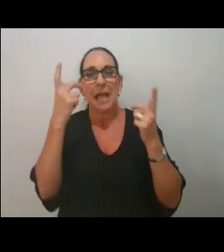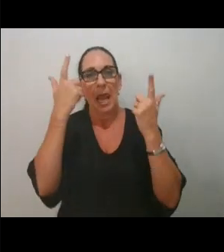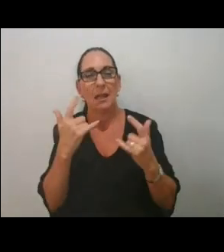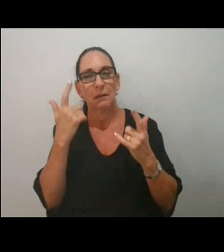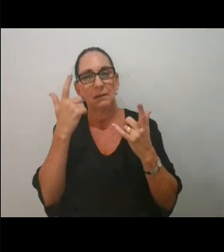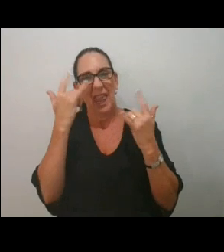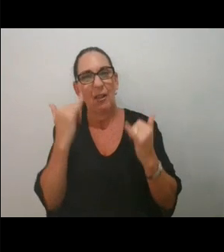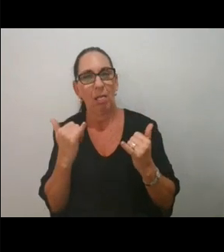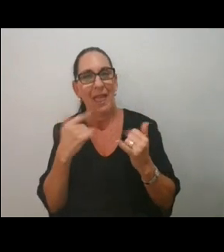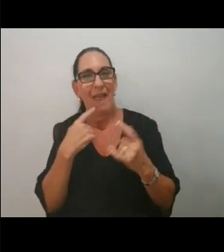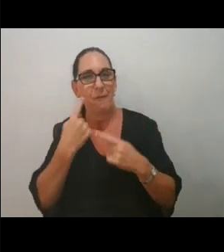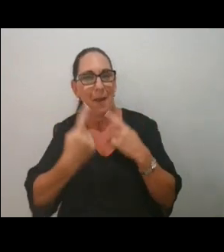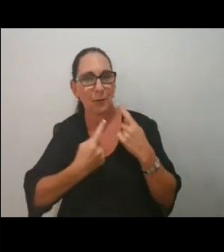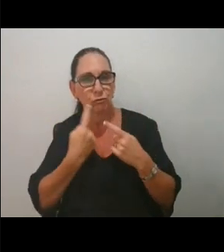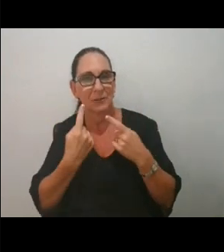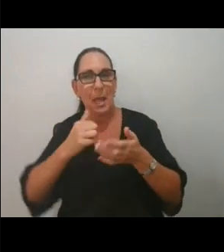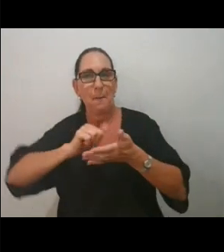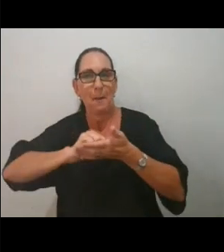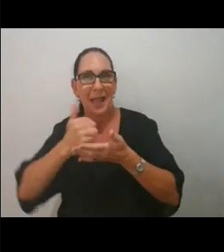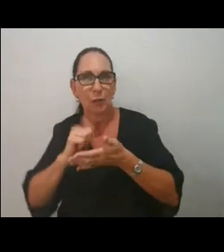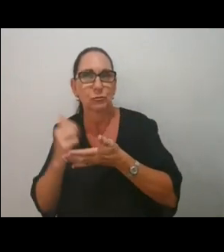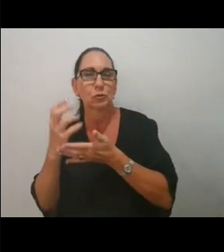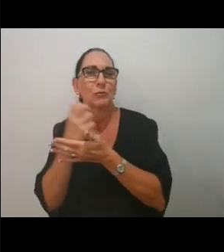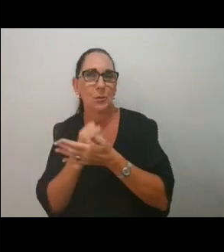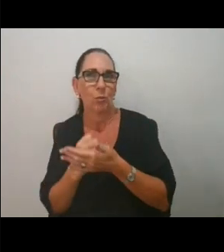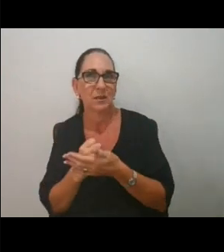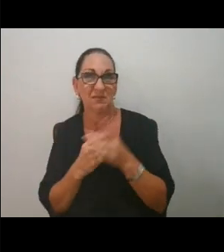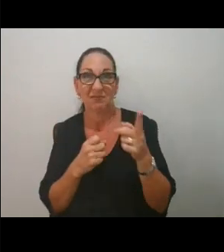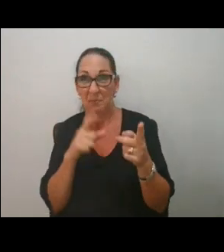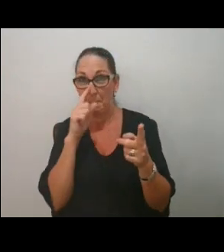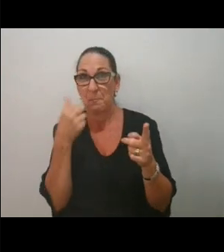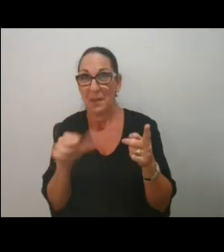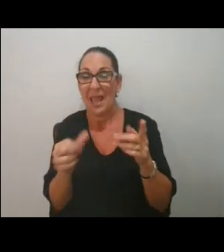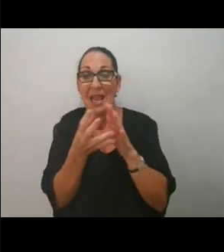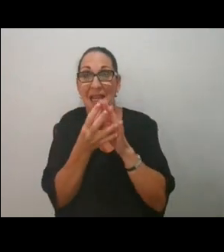all of these can be downloaded or ordered and delivered for free to your organization so